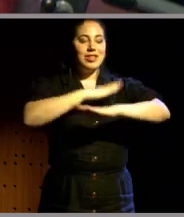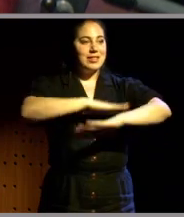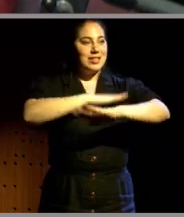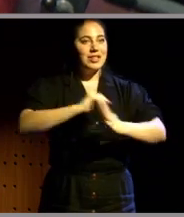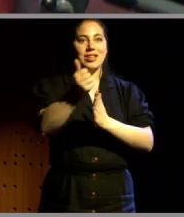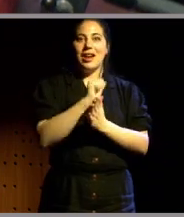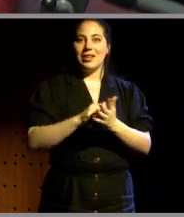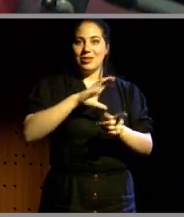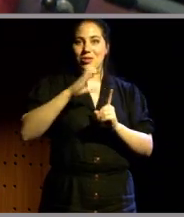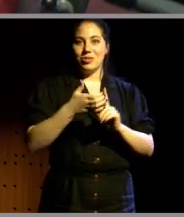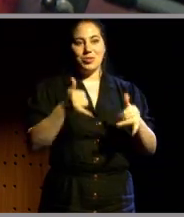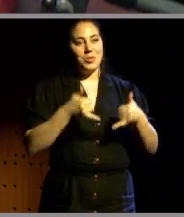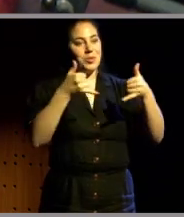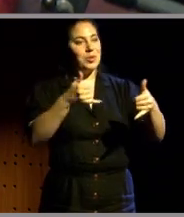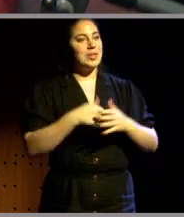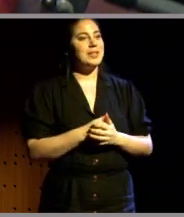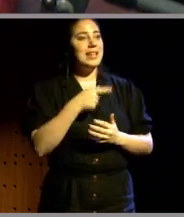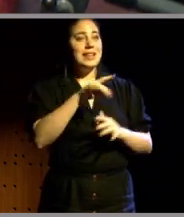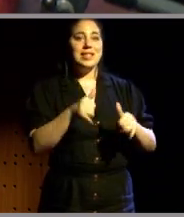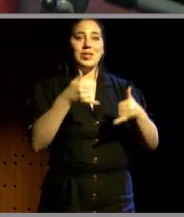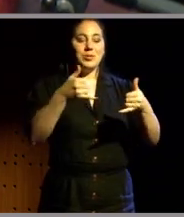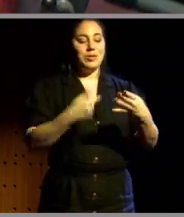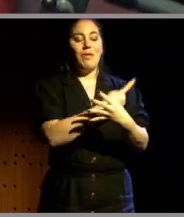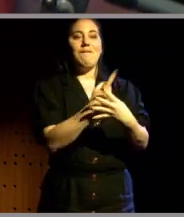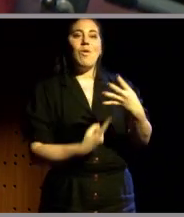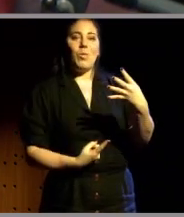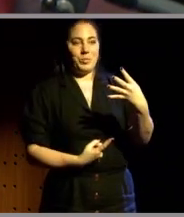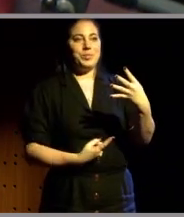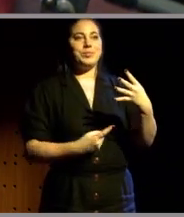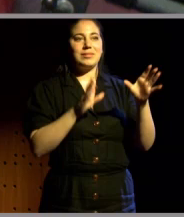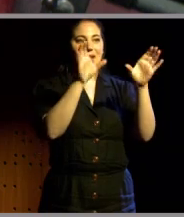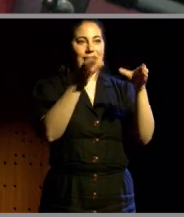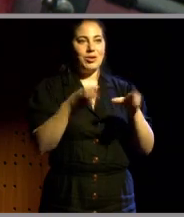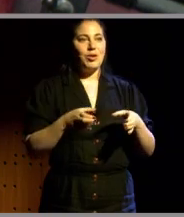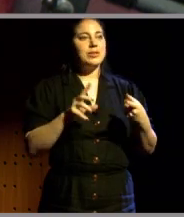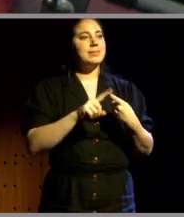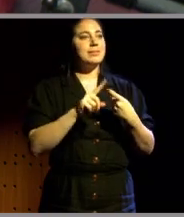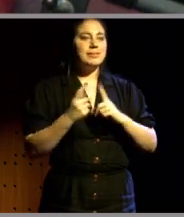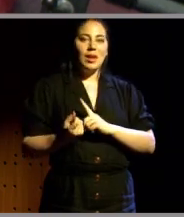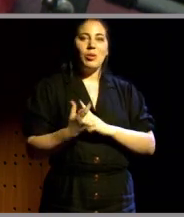and these awards fall into four categories - the First Nations Emerging Career Development Award,